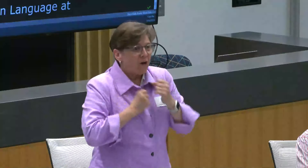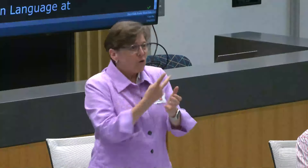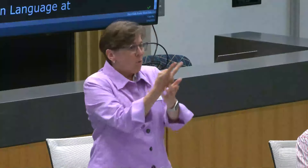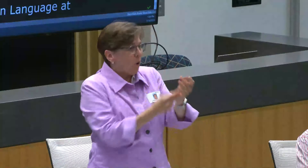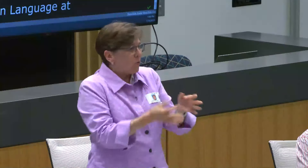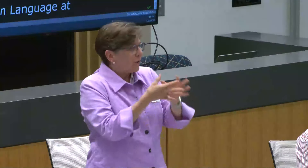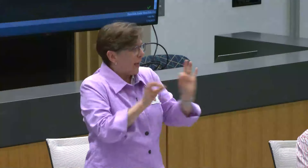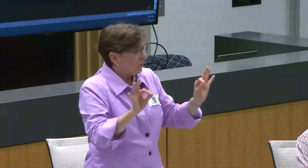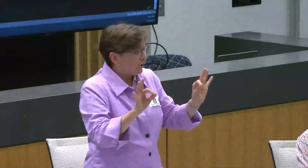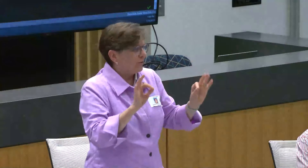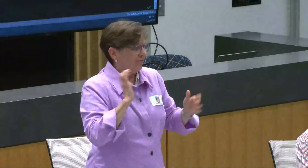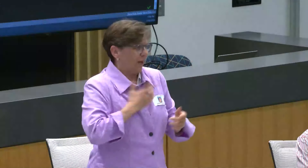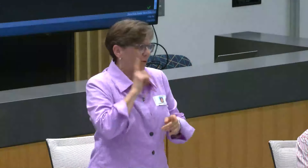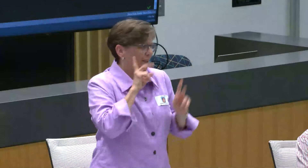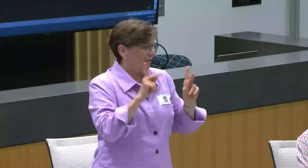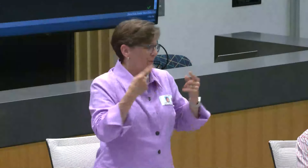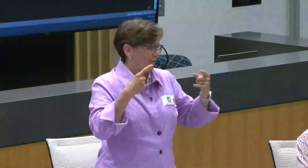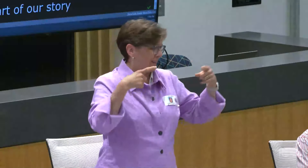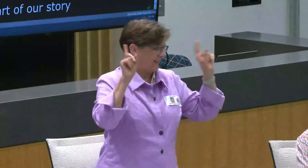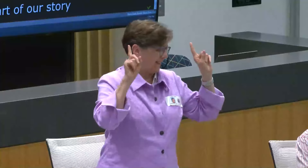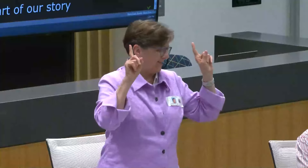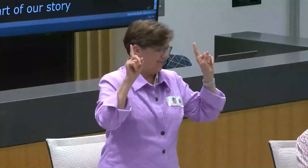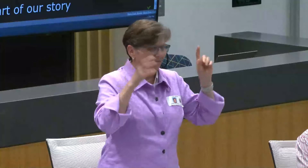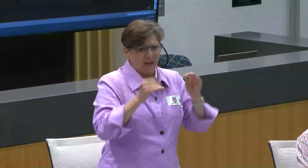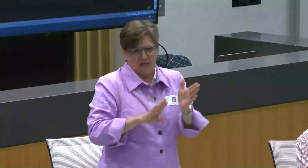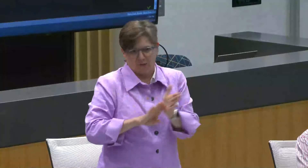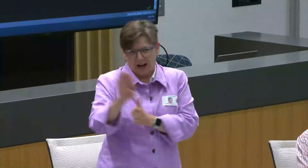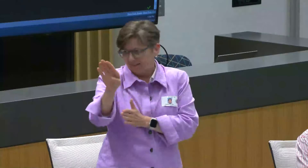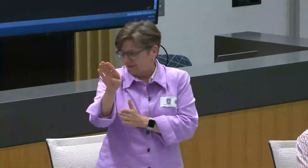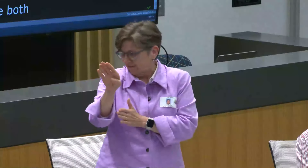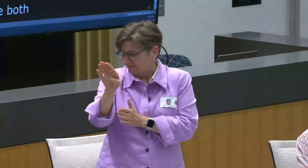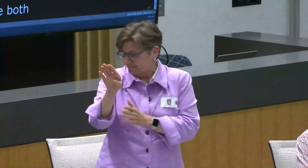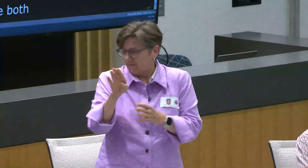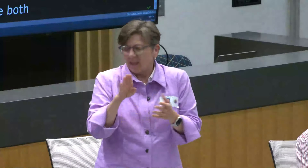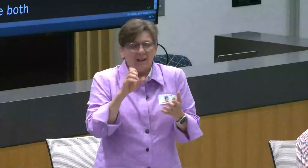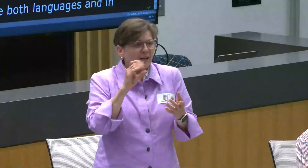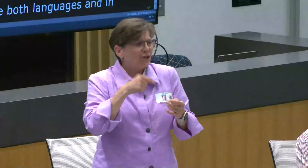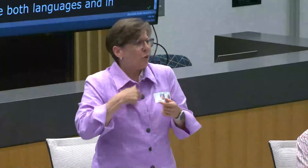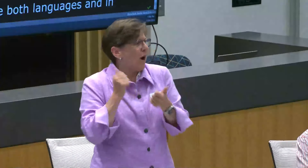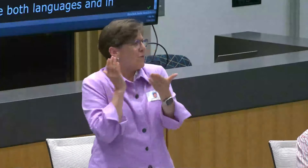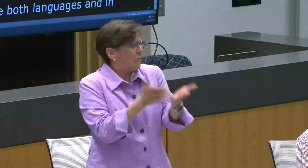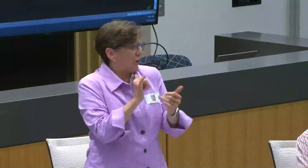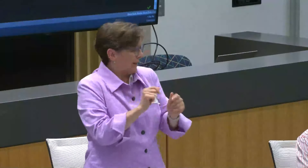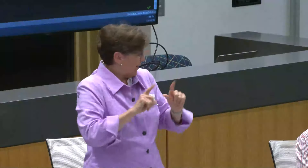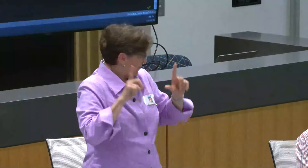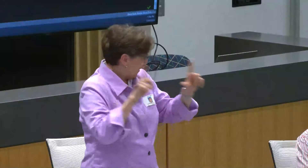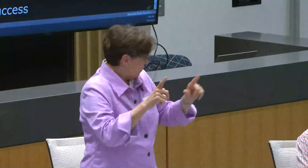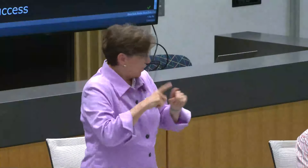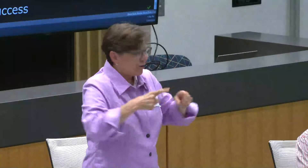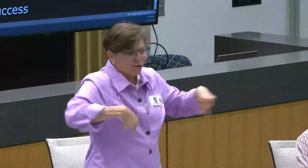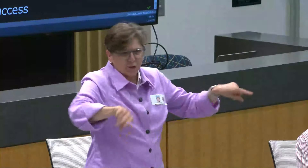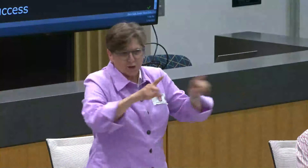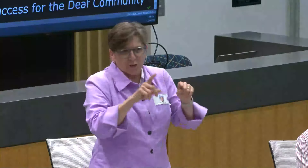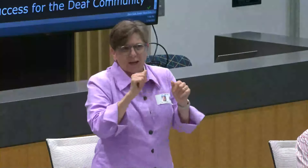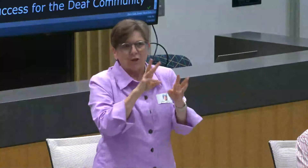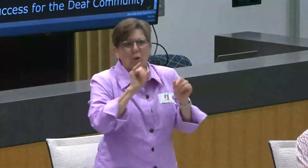OF GALLAUDET UNIVERSITY, WE ALSO VALUE. WE VALUE THE EQUITY OF BOTH ENGLISH AND AMERICAN SIGN LANGUAGE AT OUR UNIVERSITY.